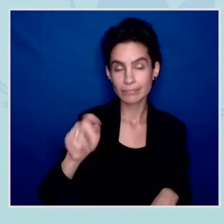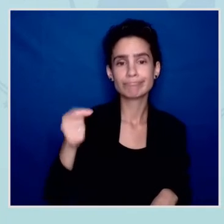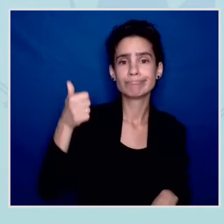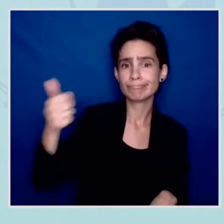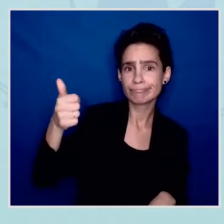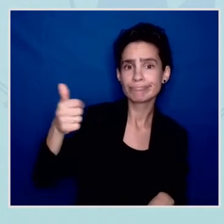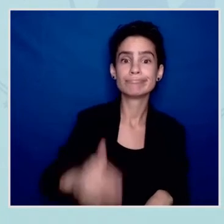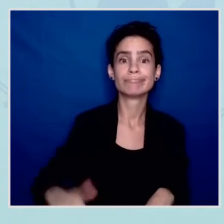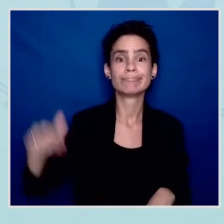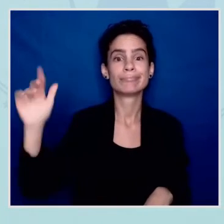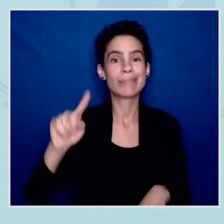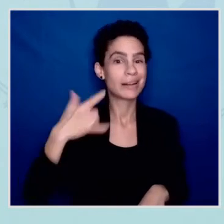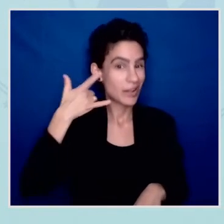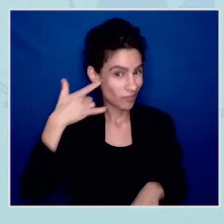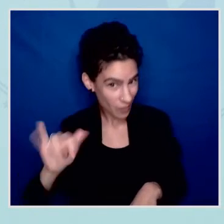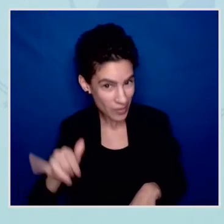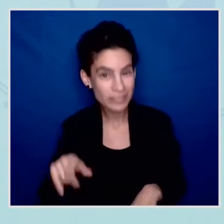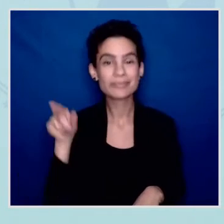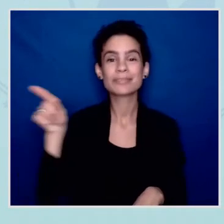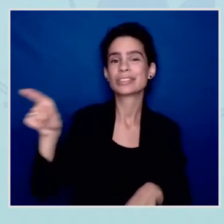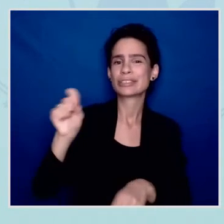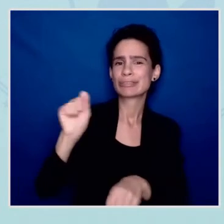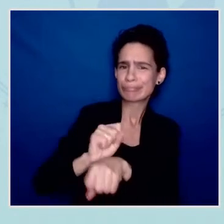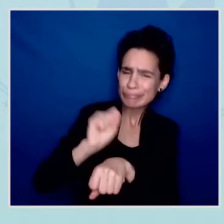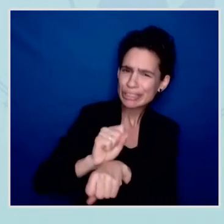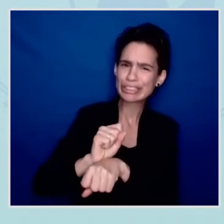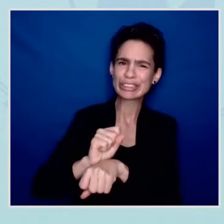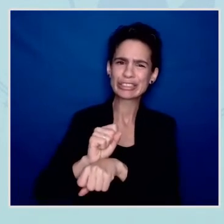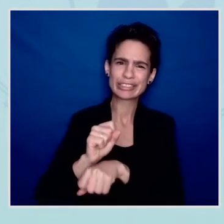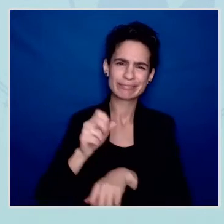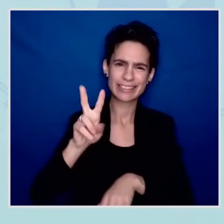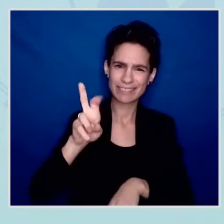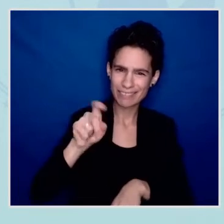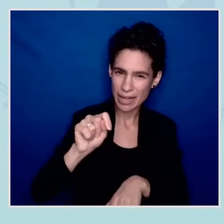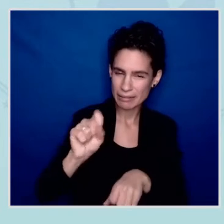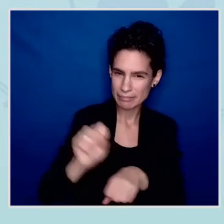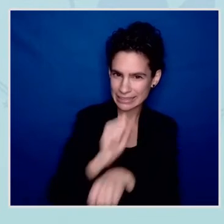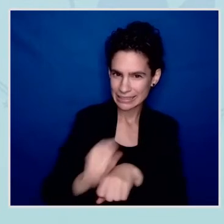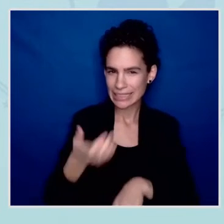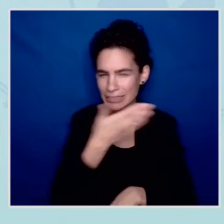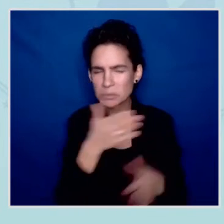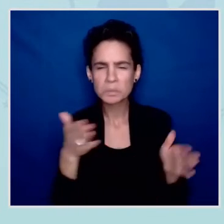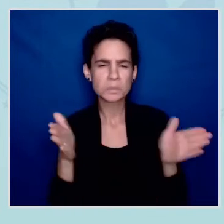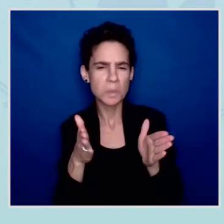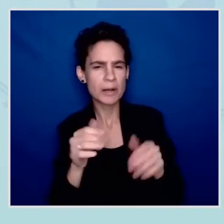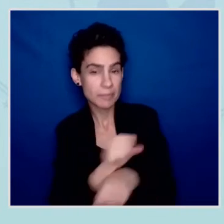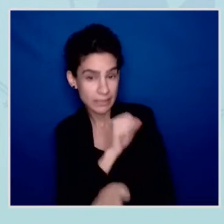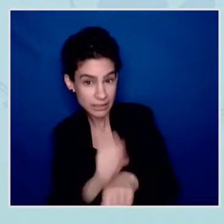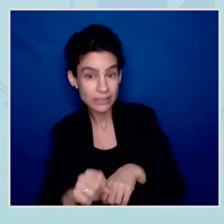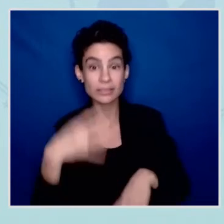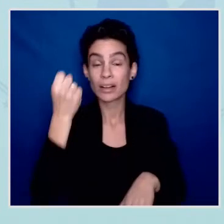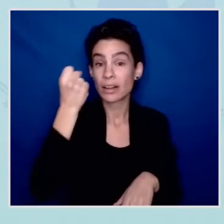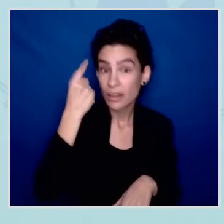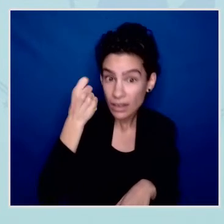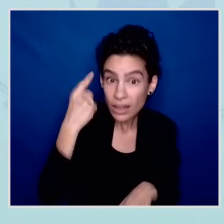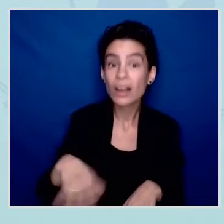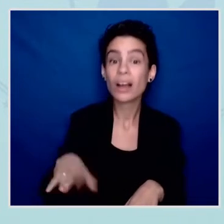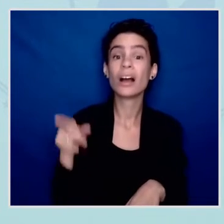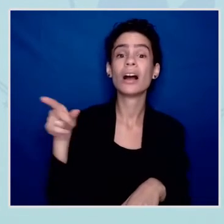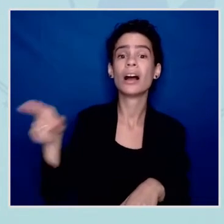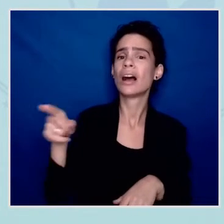BUSINESS ADMINISTRATION, I